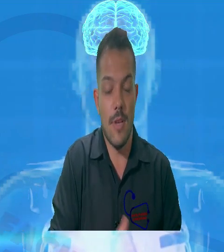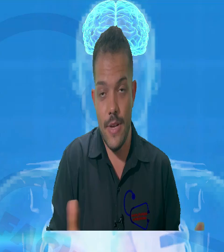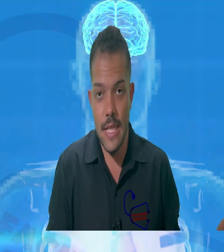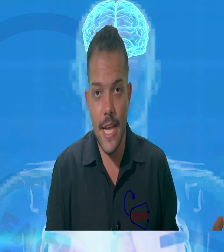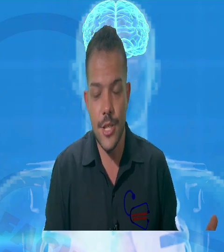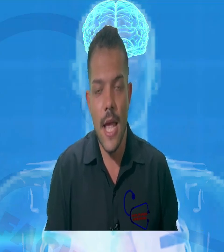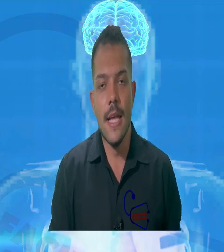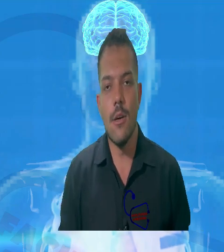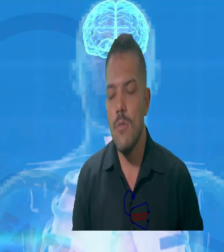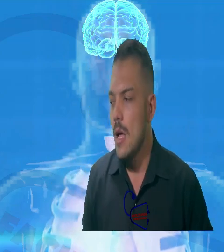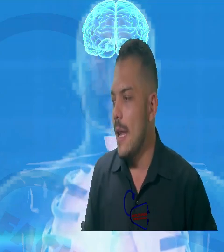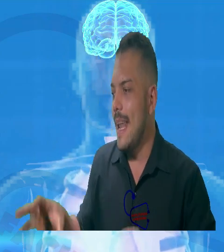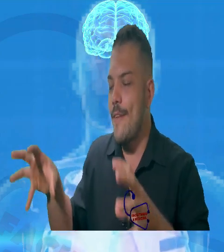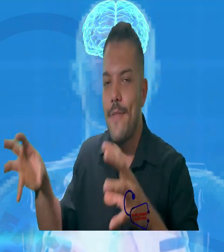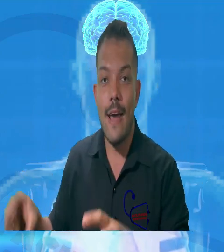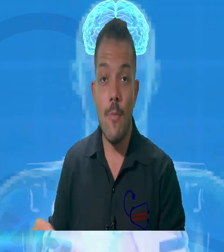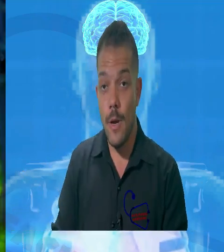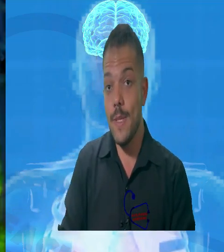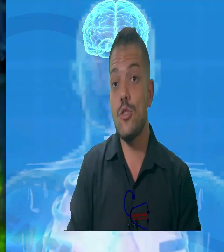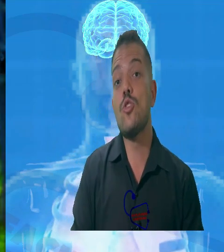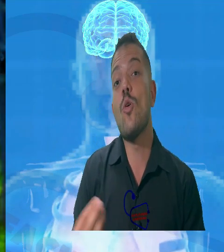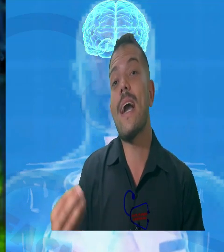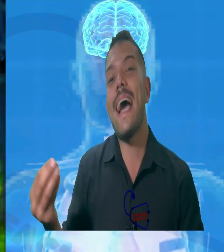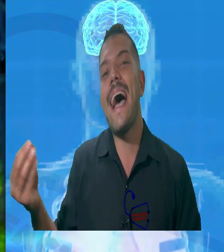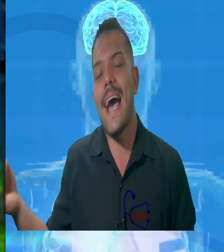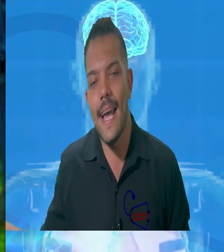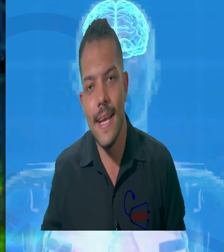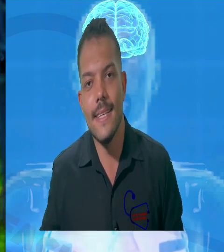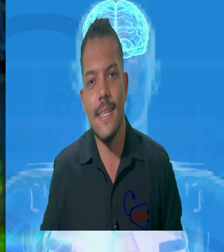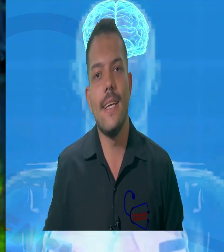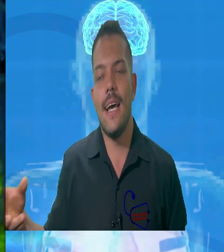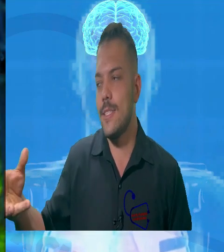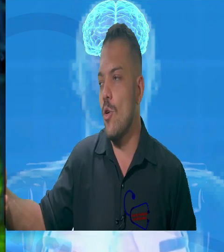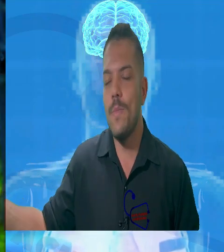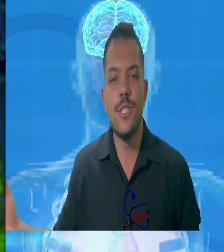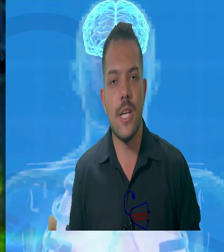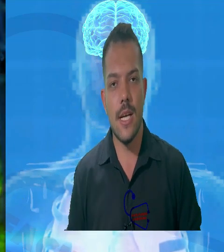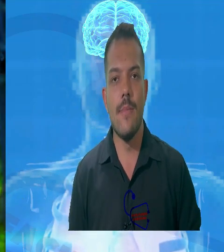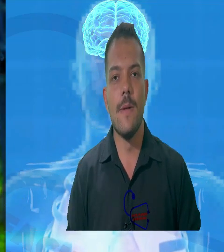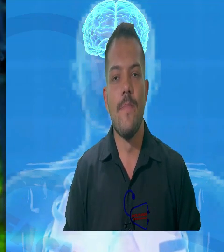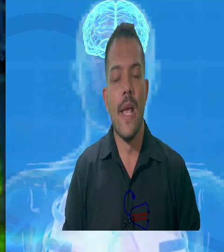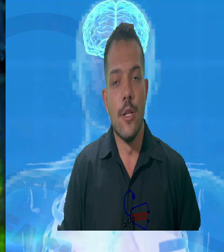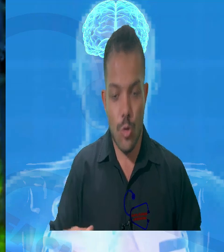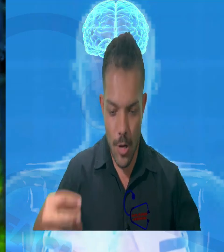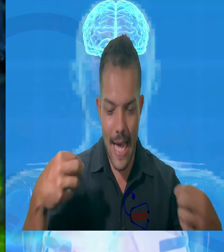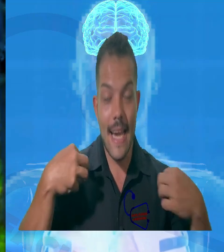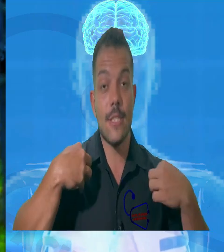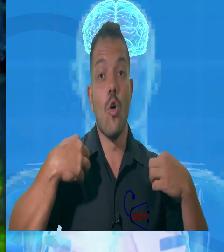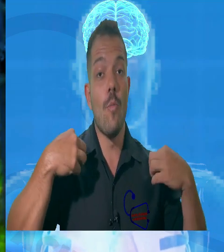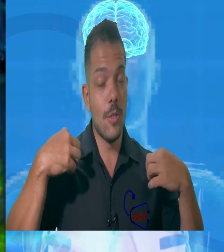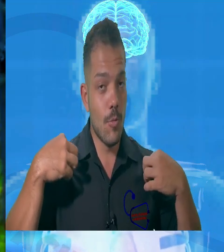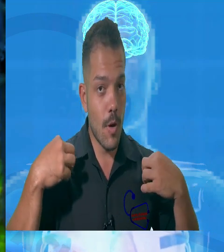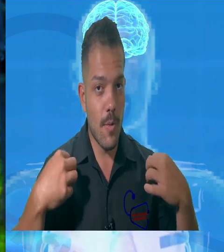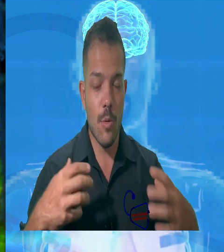and truth so wash or at least change the bed linen, change the clothes on your own body,